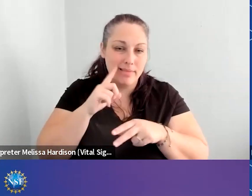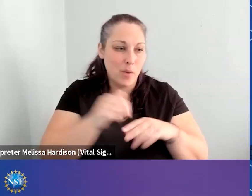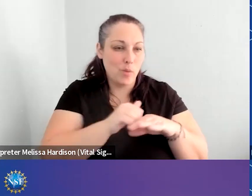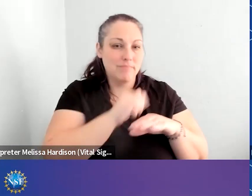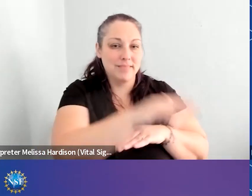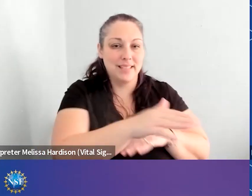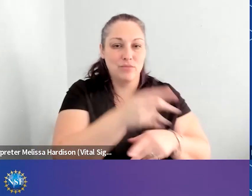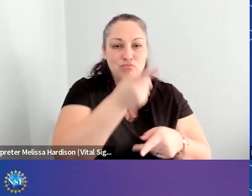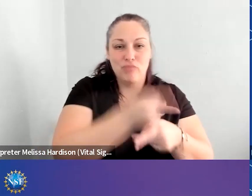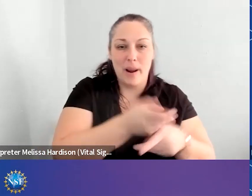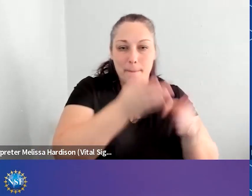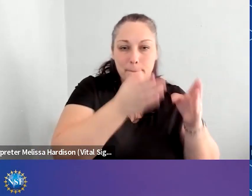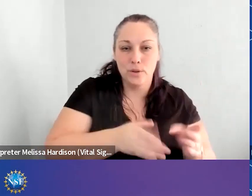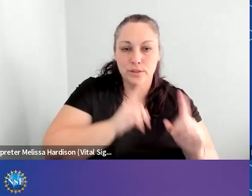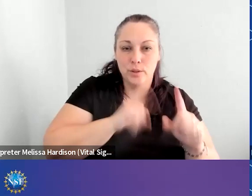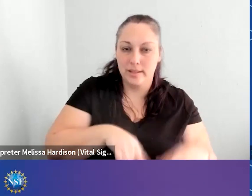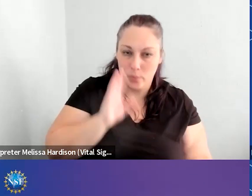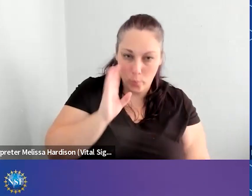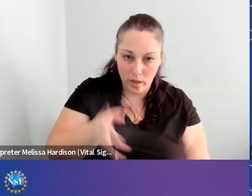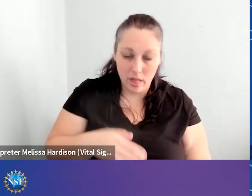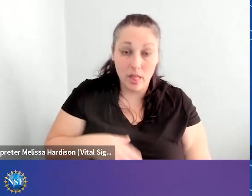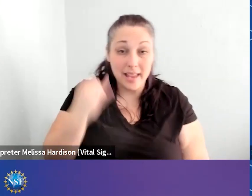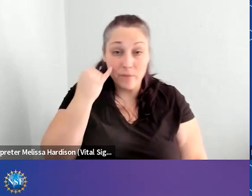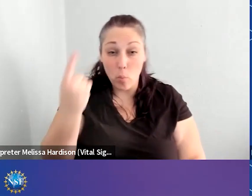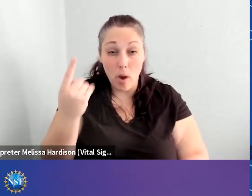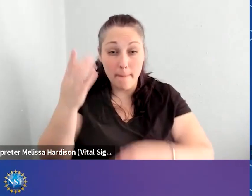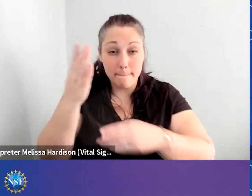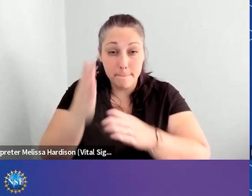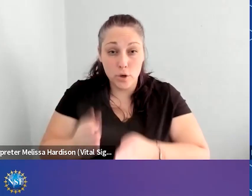And -- or if, you know, we're busy, one of us is busy, we'll forward it on to the next person.